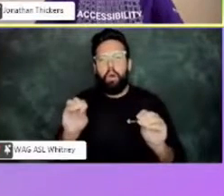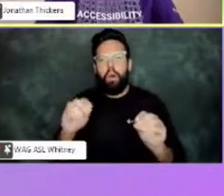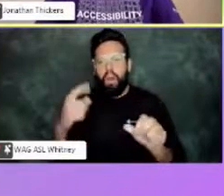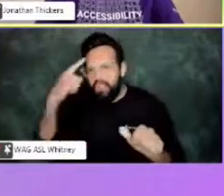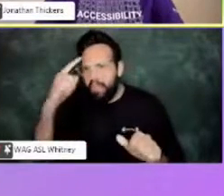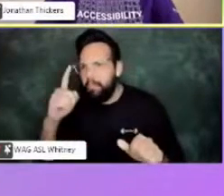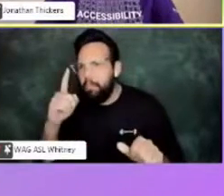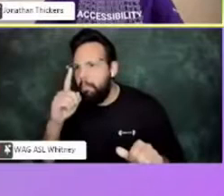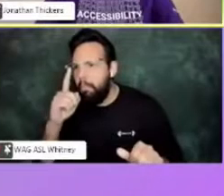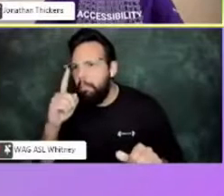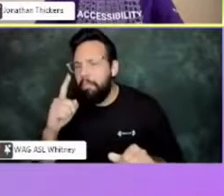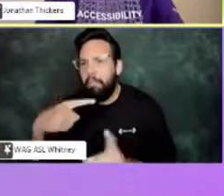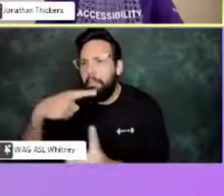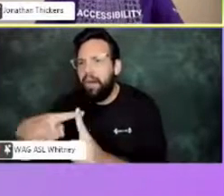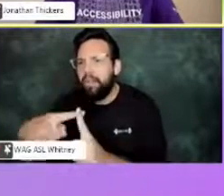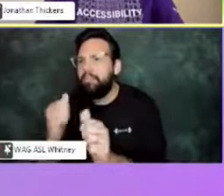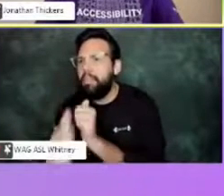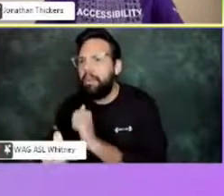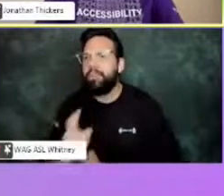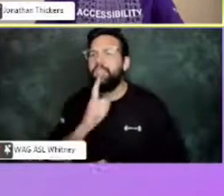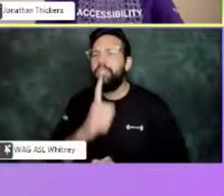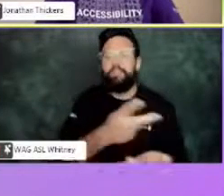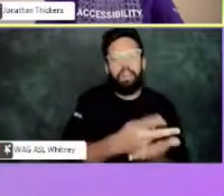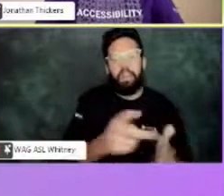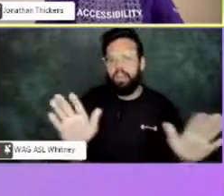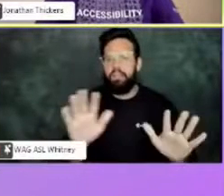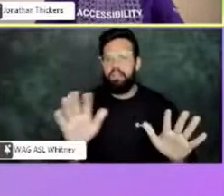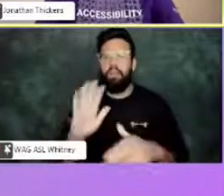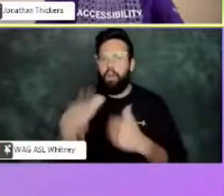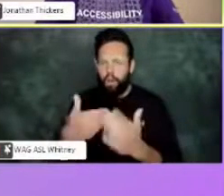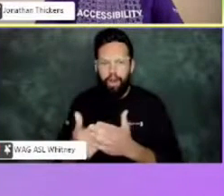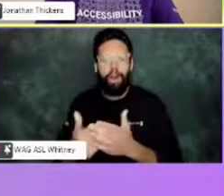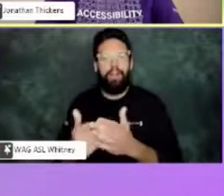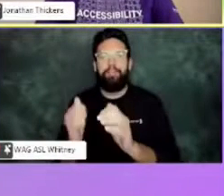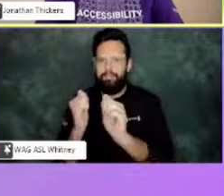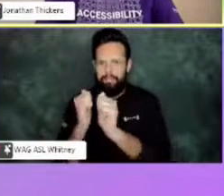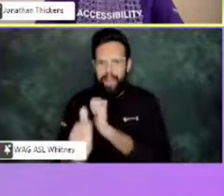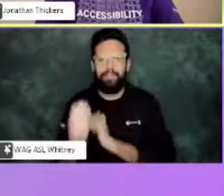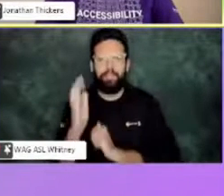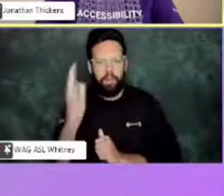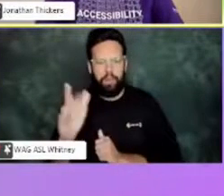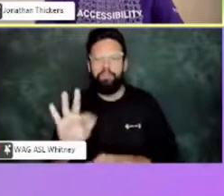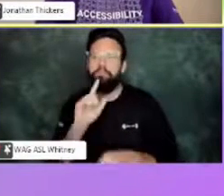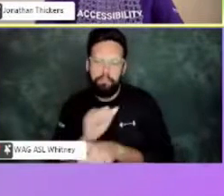you might be using from Deque. We're also working on a big increase in coverage powered by AI and ML.